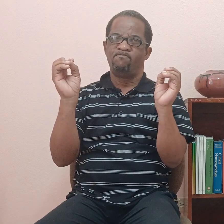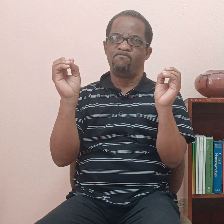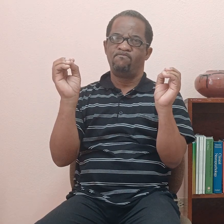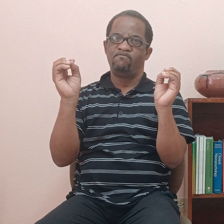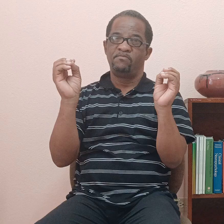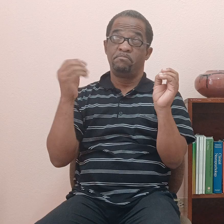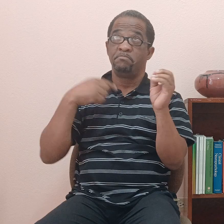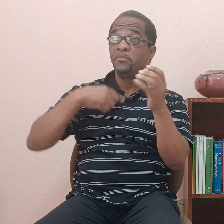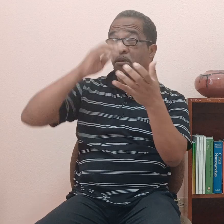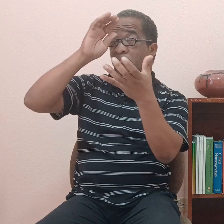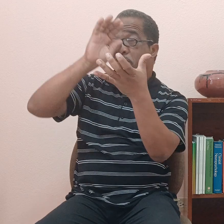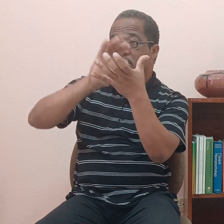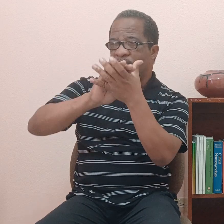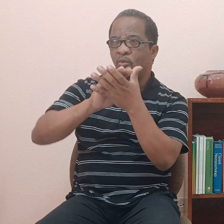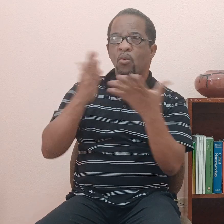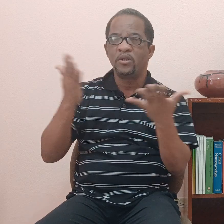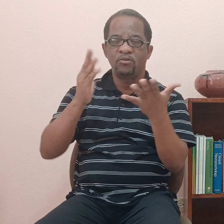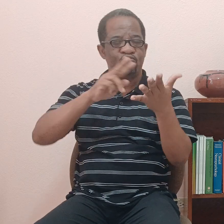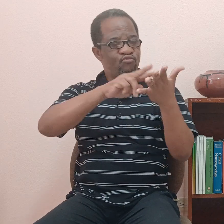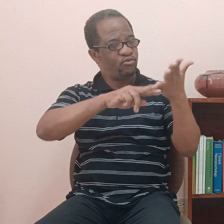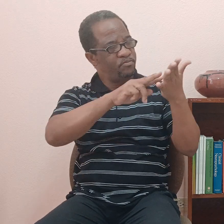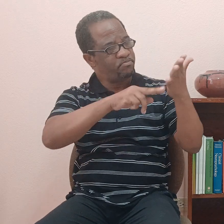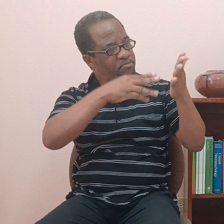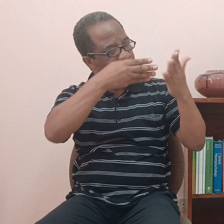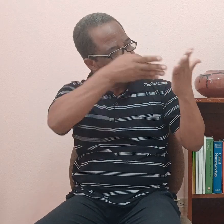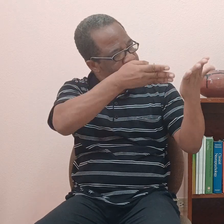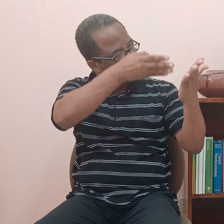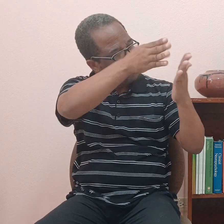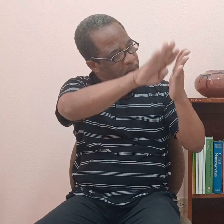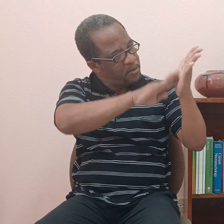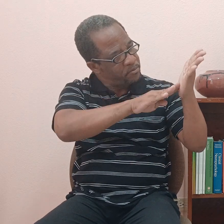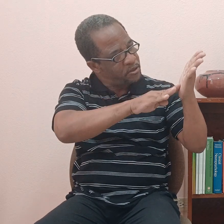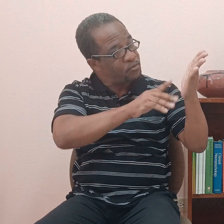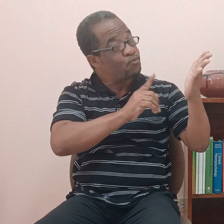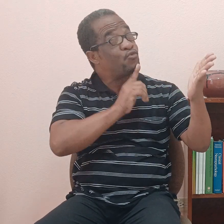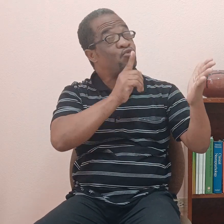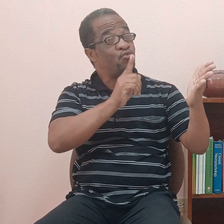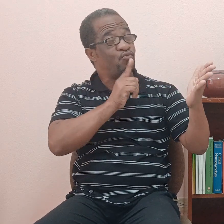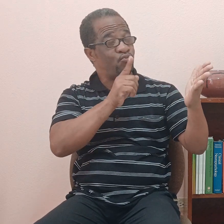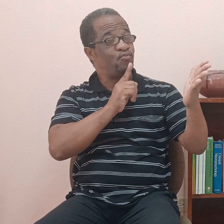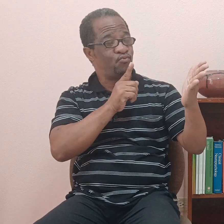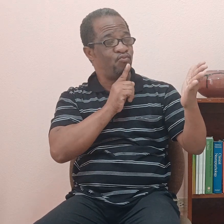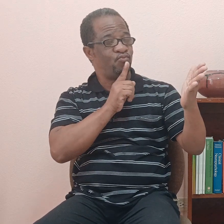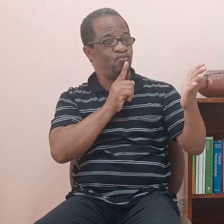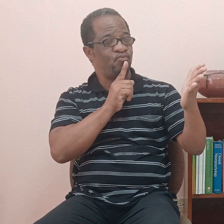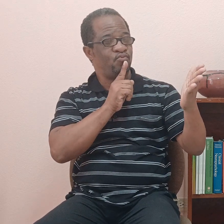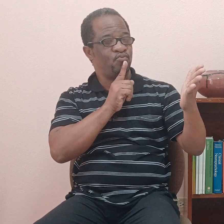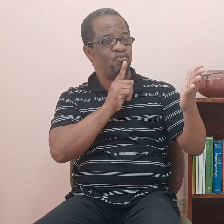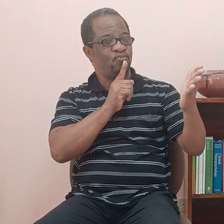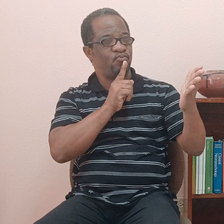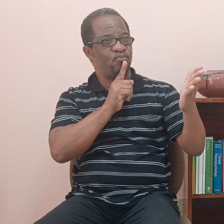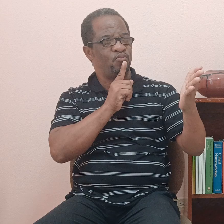I believe that what is written in the Bible is true.